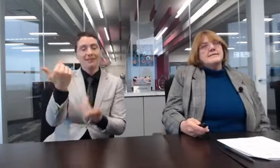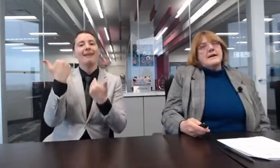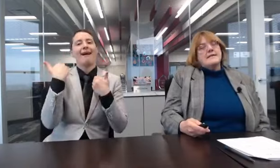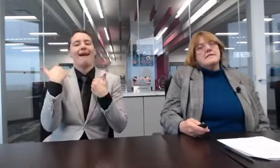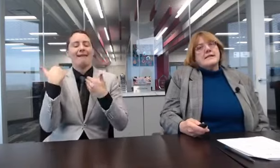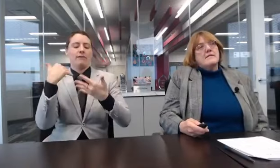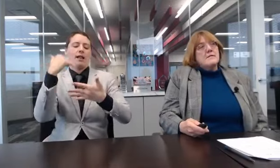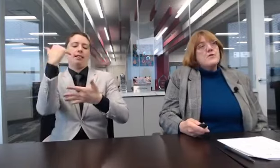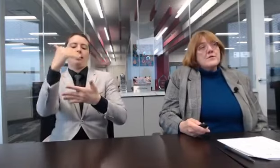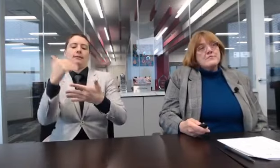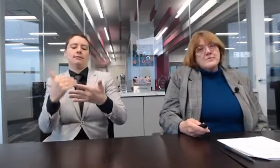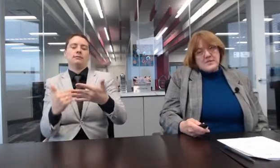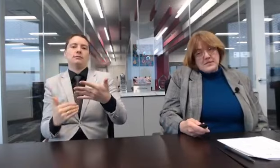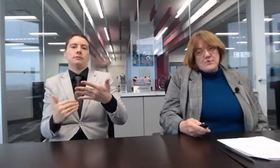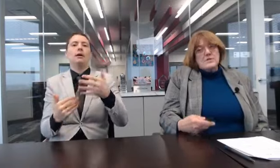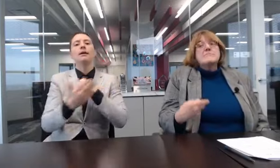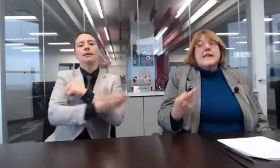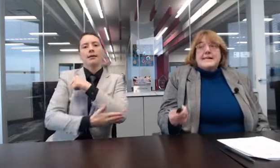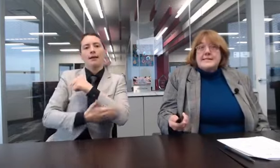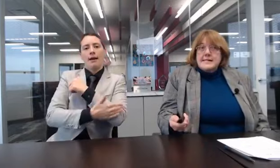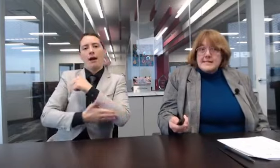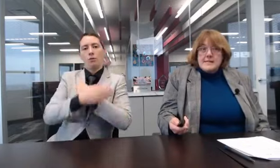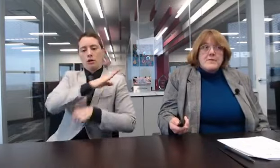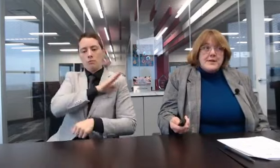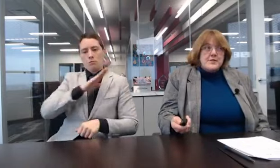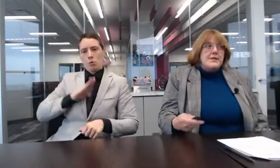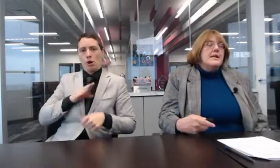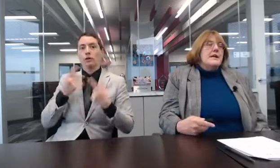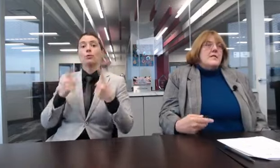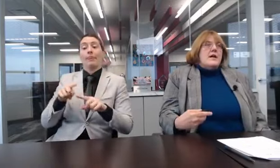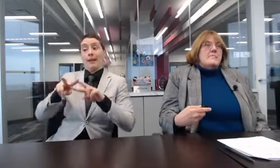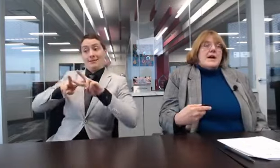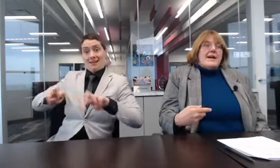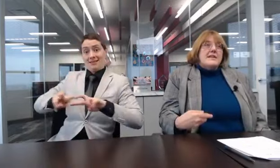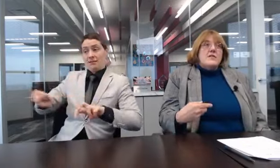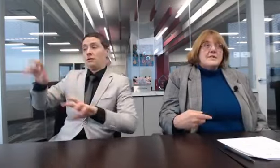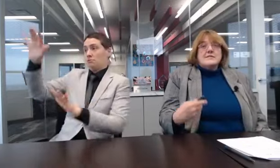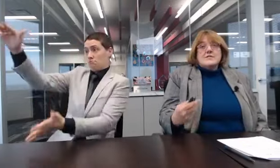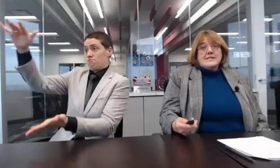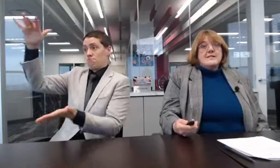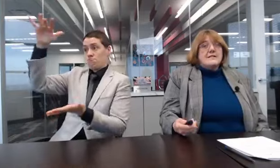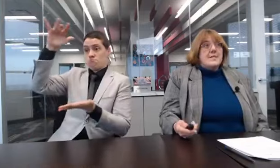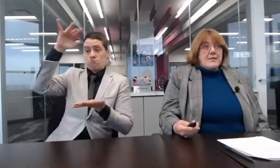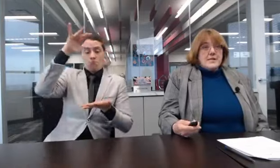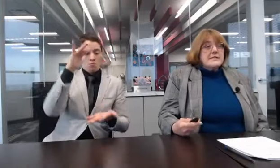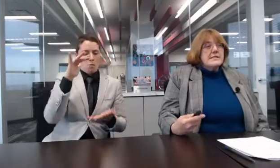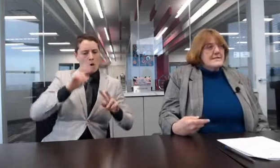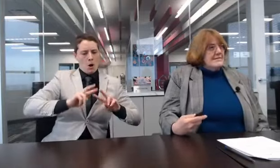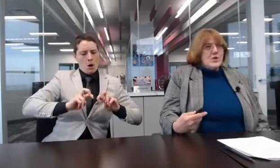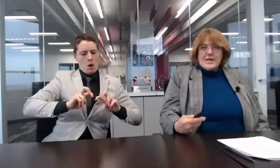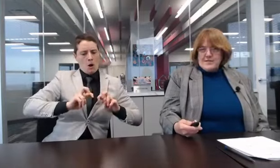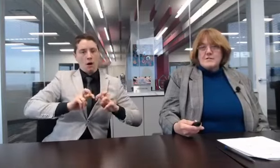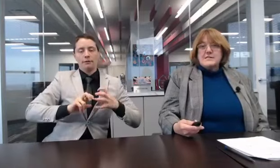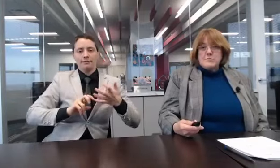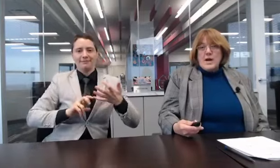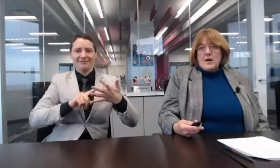that the County Board will take into consideration. I always suggest that parents look at those as well,